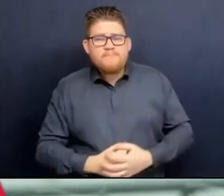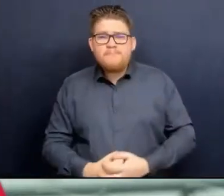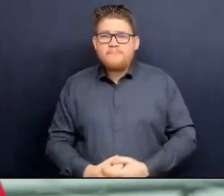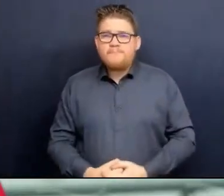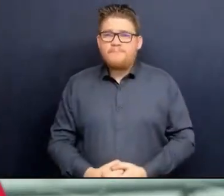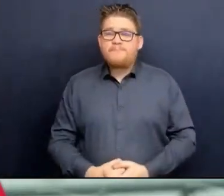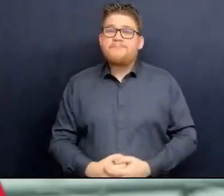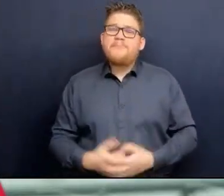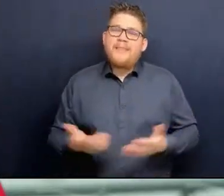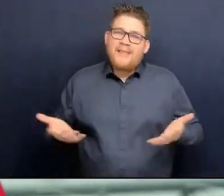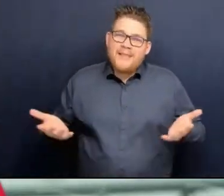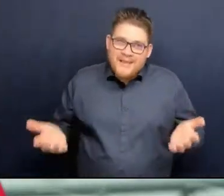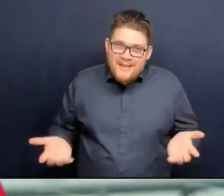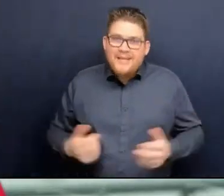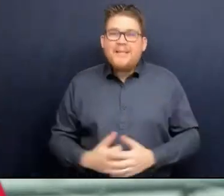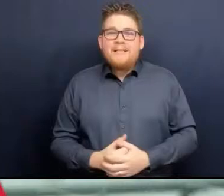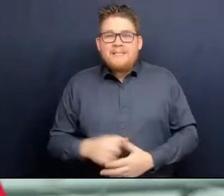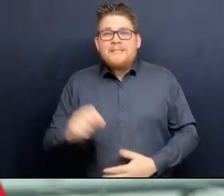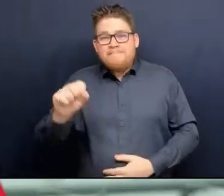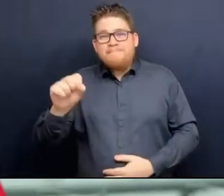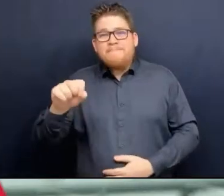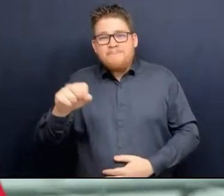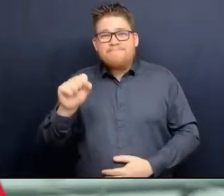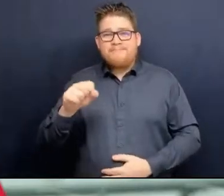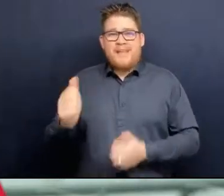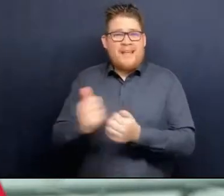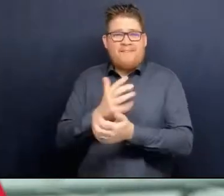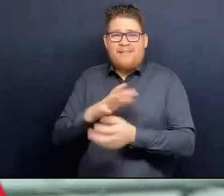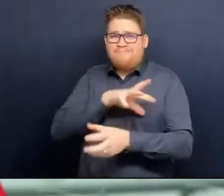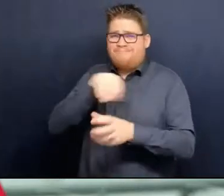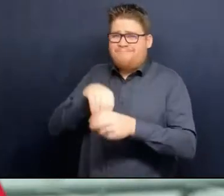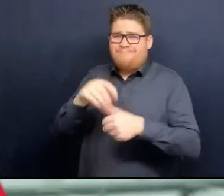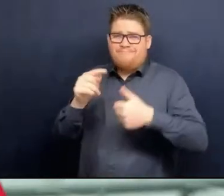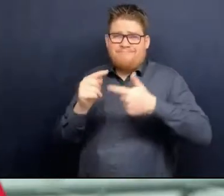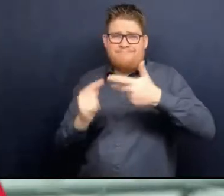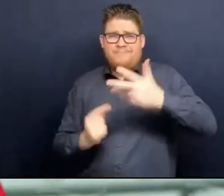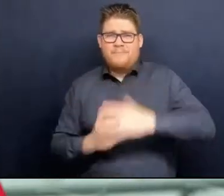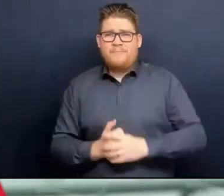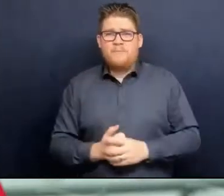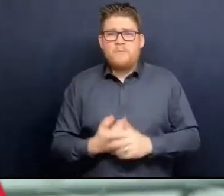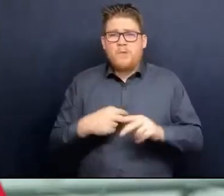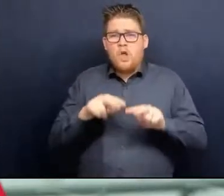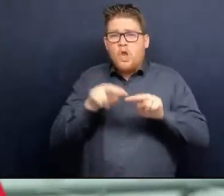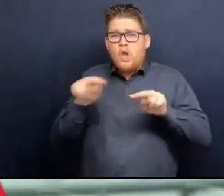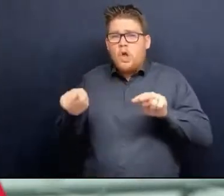. You know, it's how we have used what we've done. And I think if you look at actually